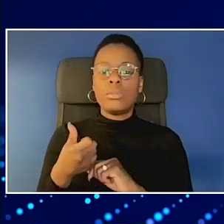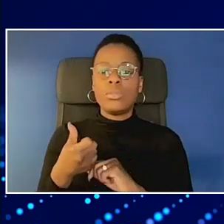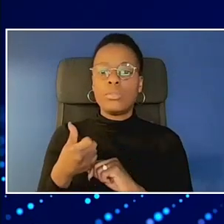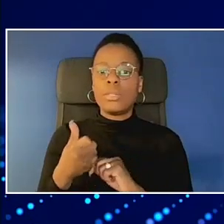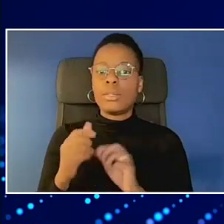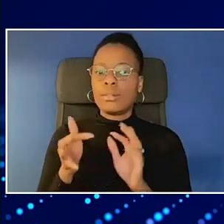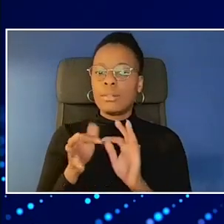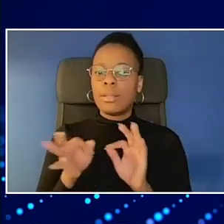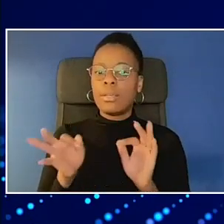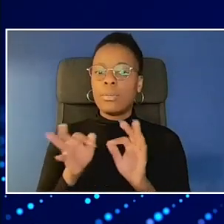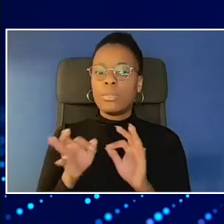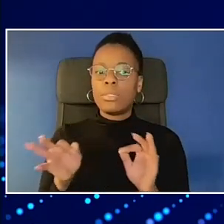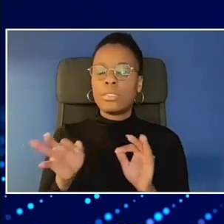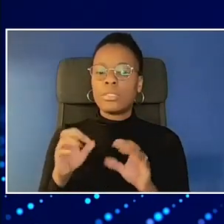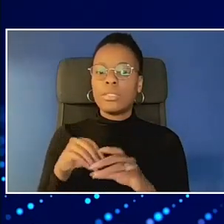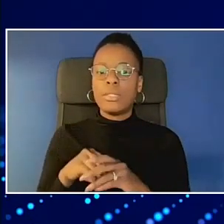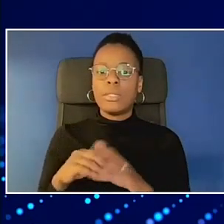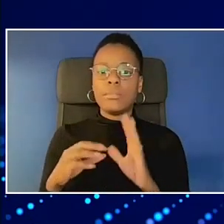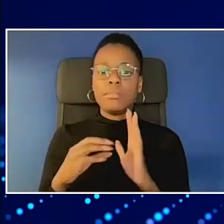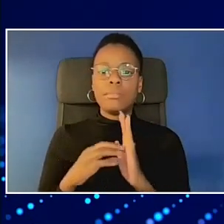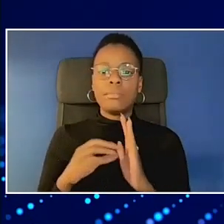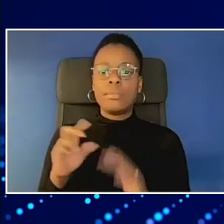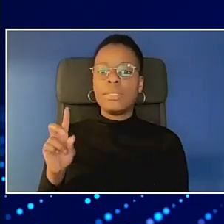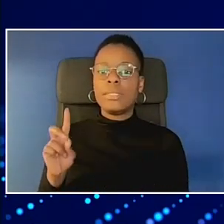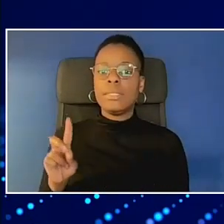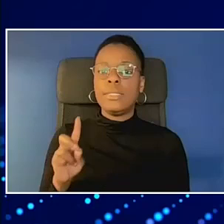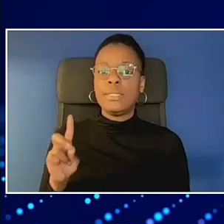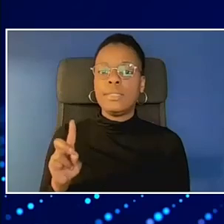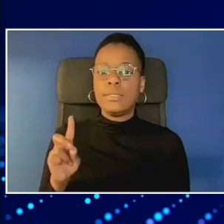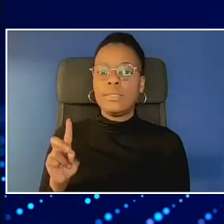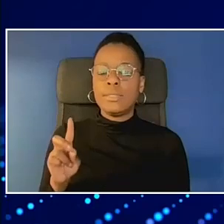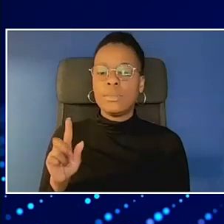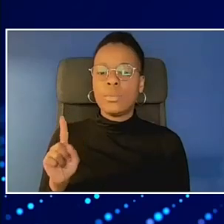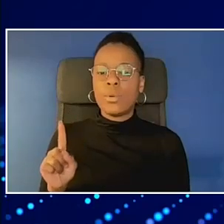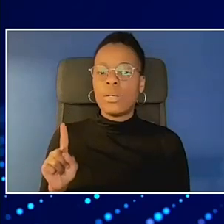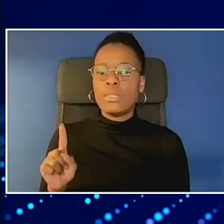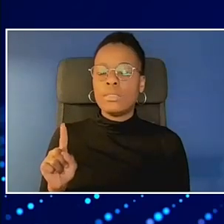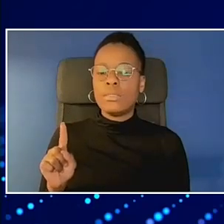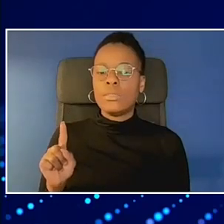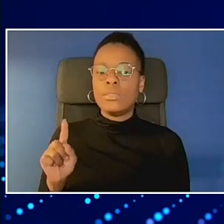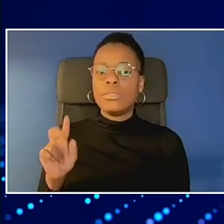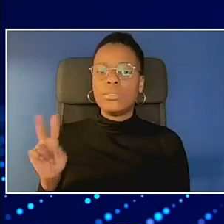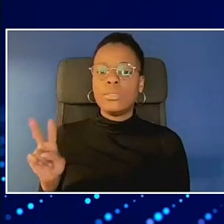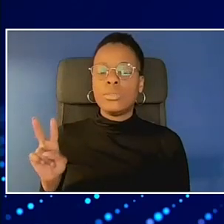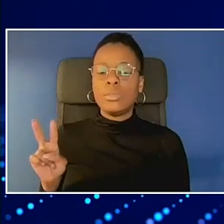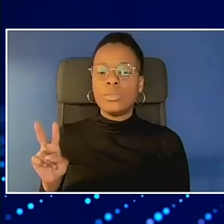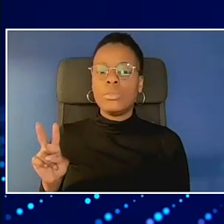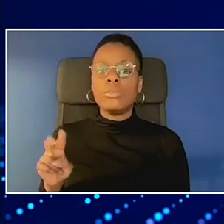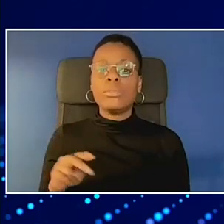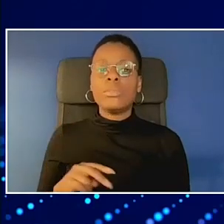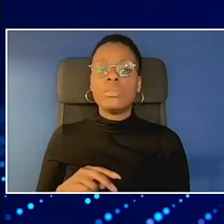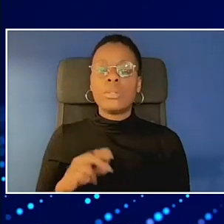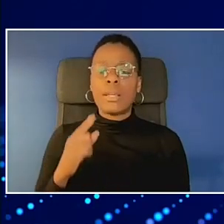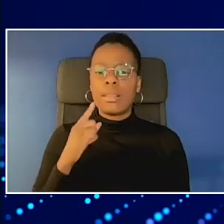that was in (d)(1)(2) that was formerly I think it was romanette one.